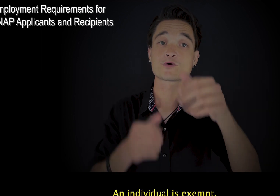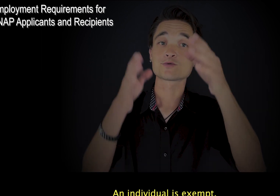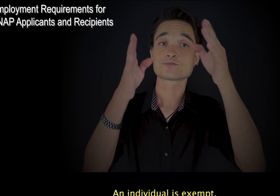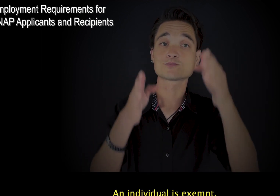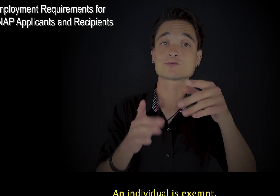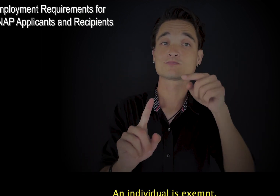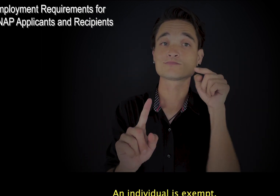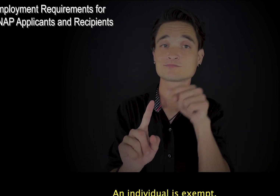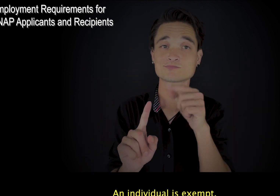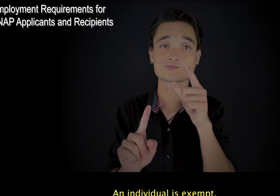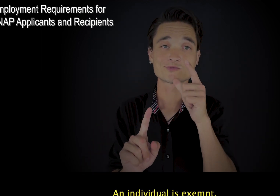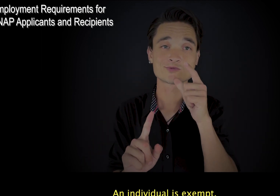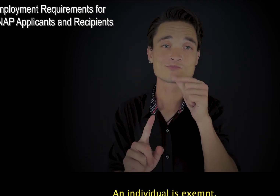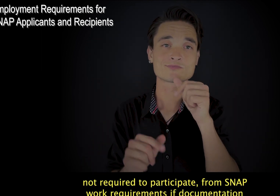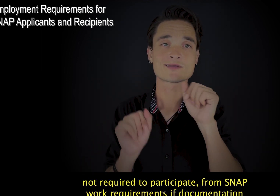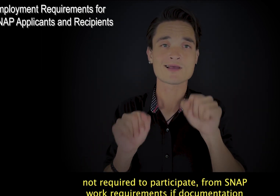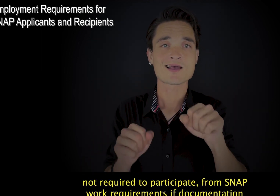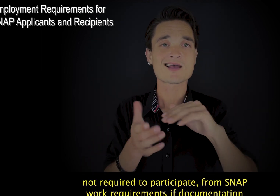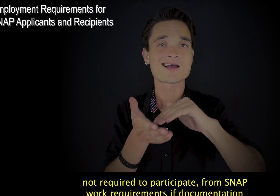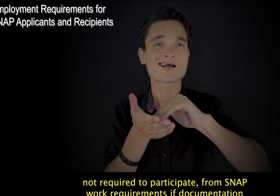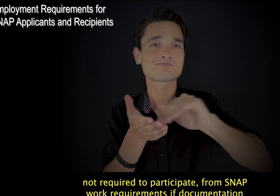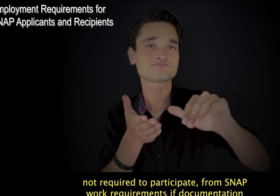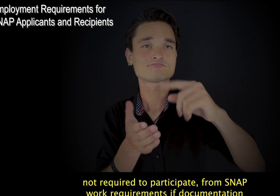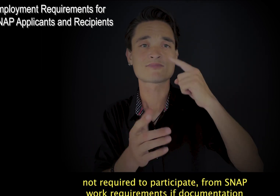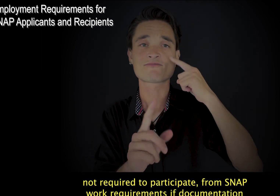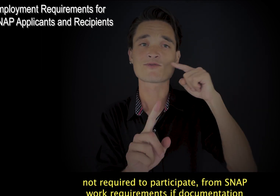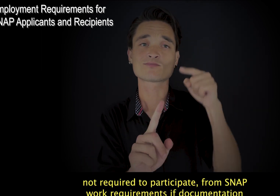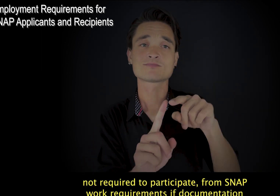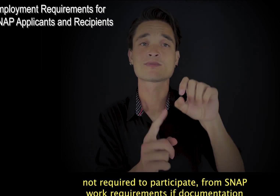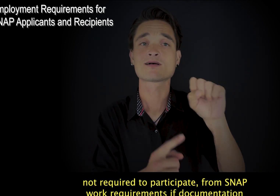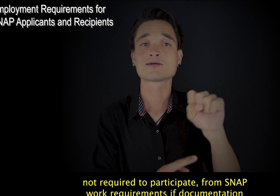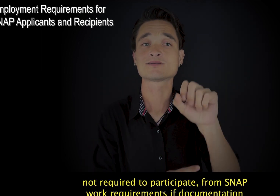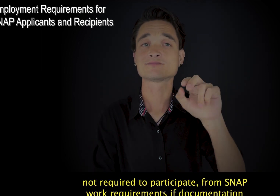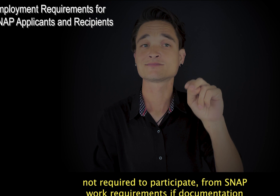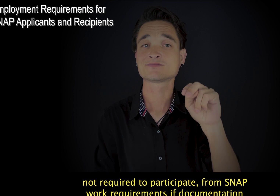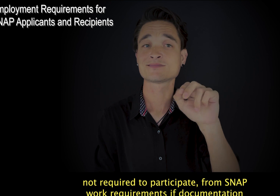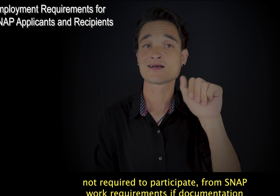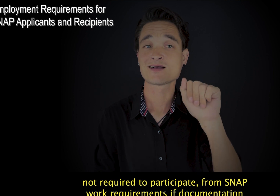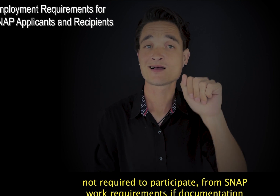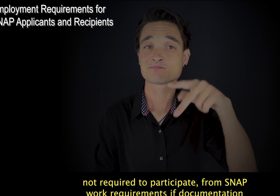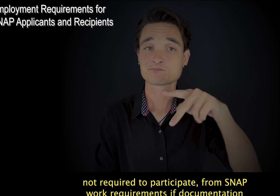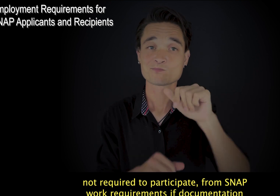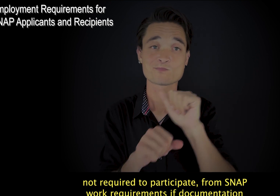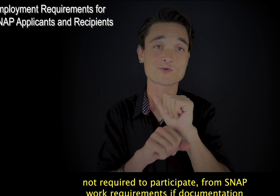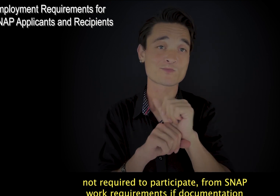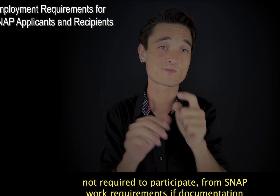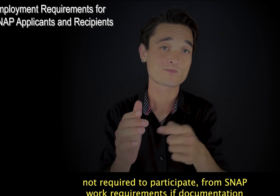An individual is exempt, not required to participate, from SNAP work requirements if documentation